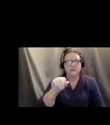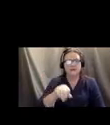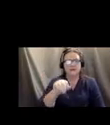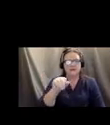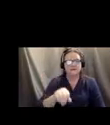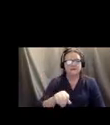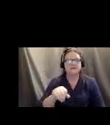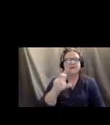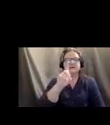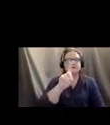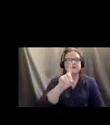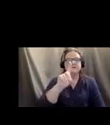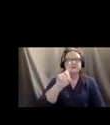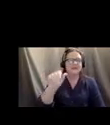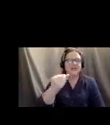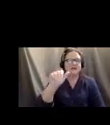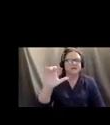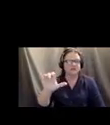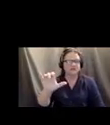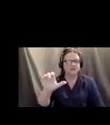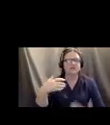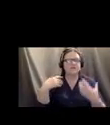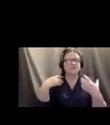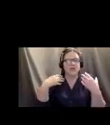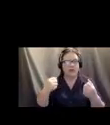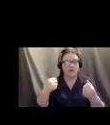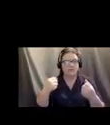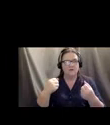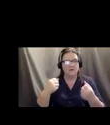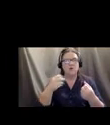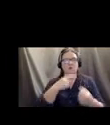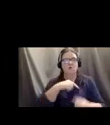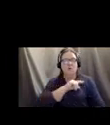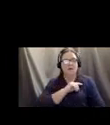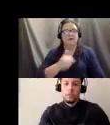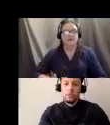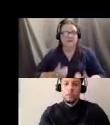This would be for...